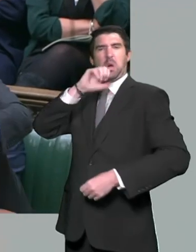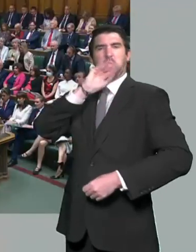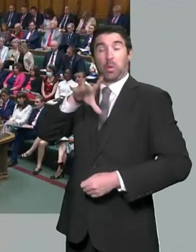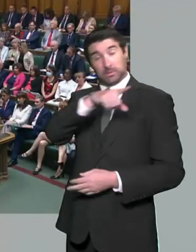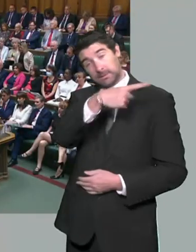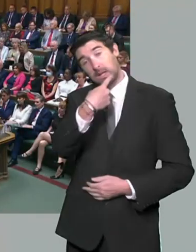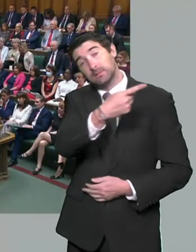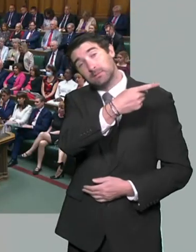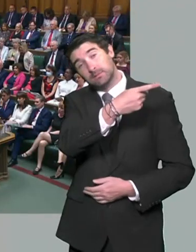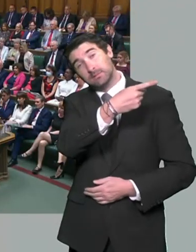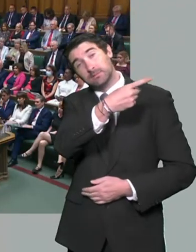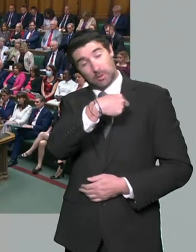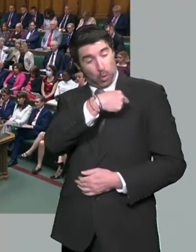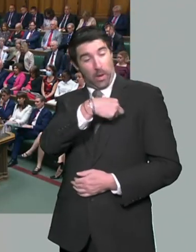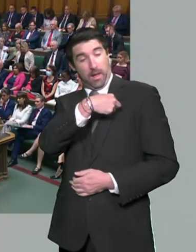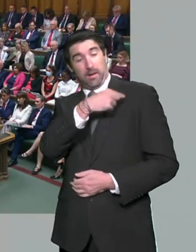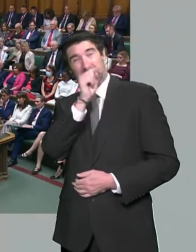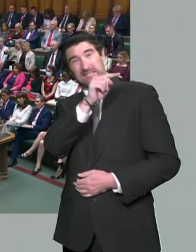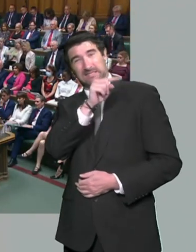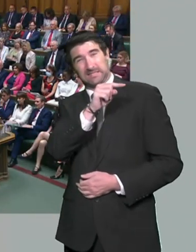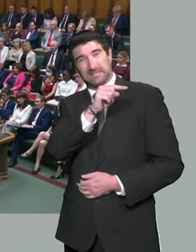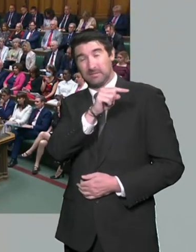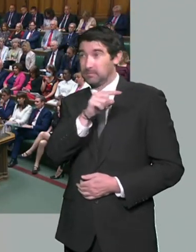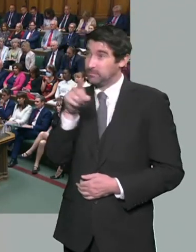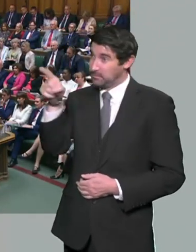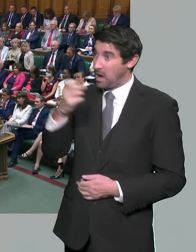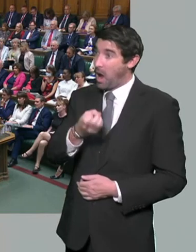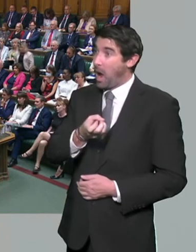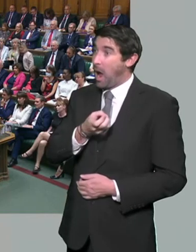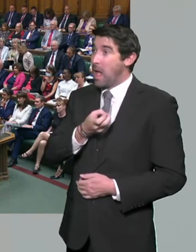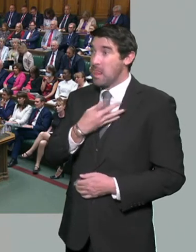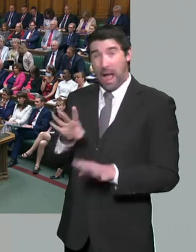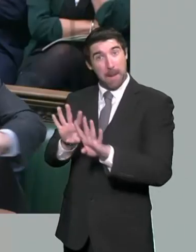We all know how much money the Labour Front Benchers take from the RMT.